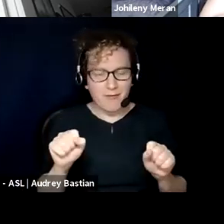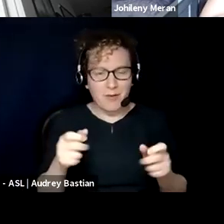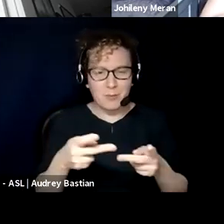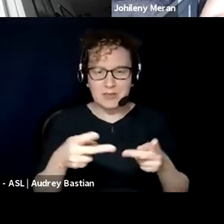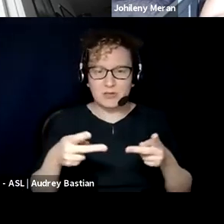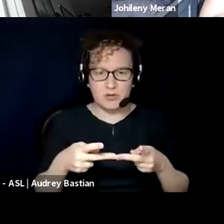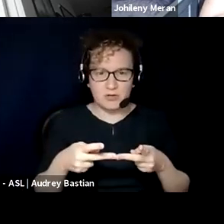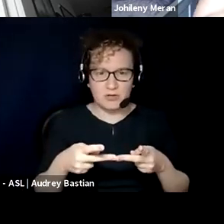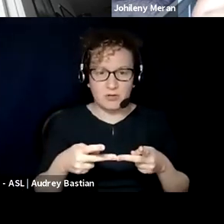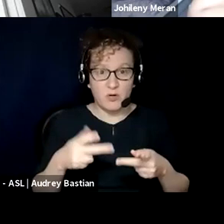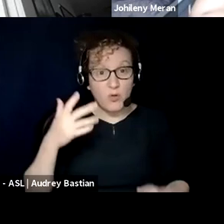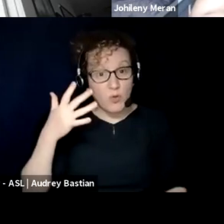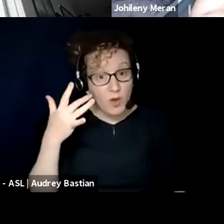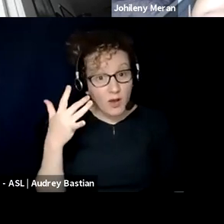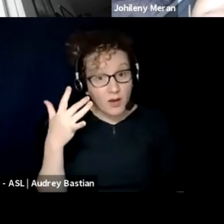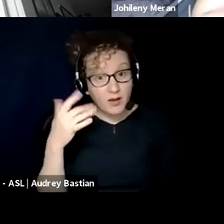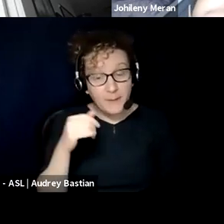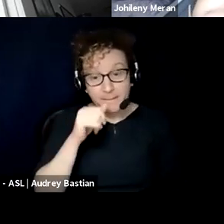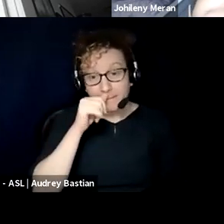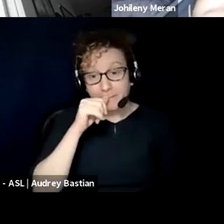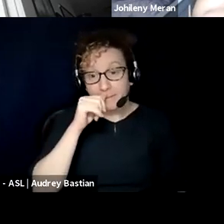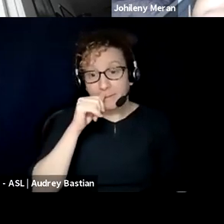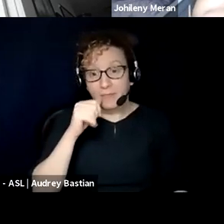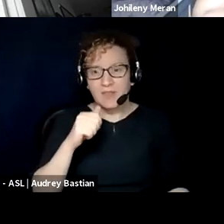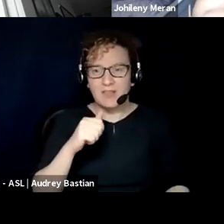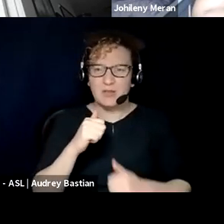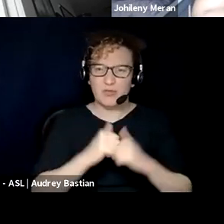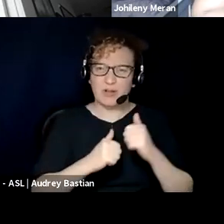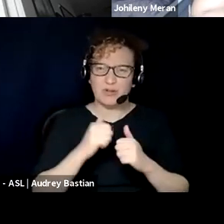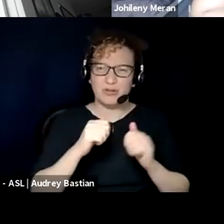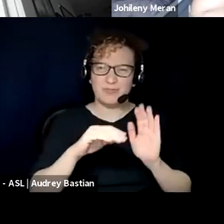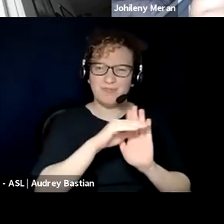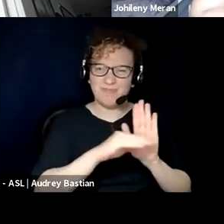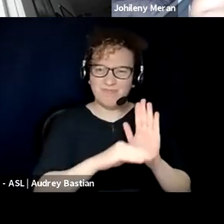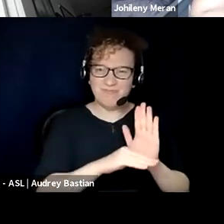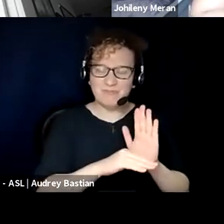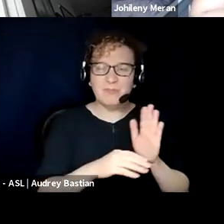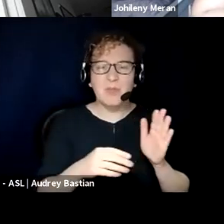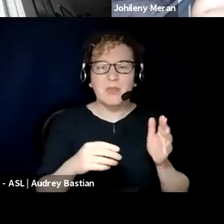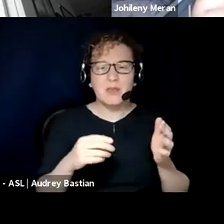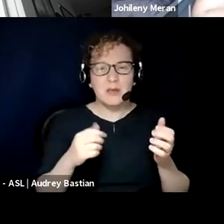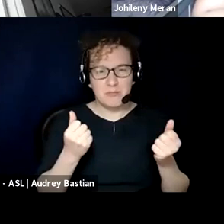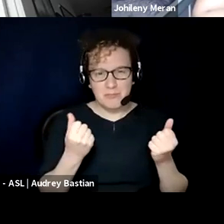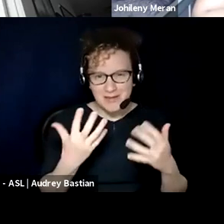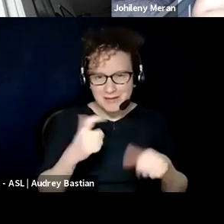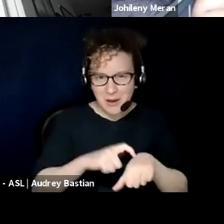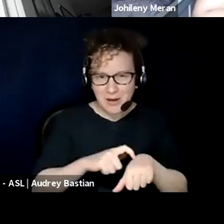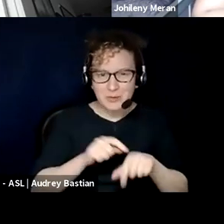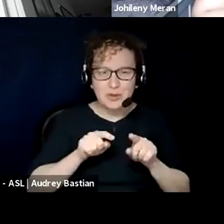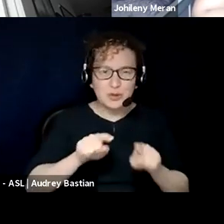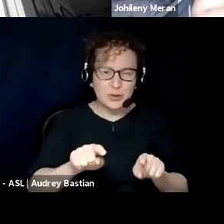because of the structure of it. There was a lot of times during my art history course